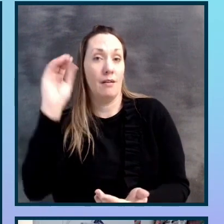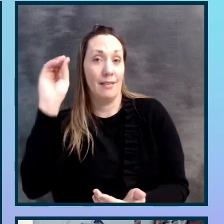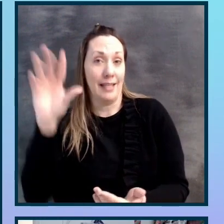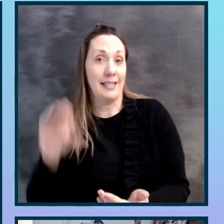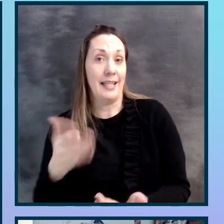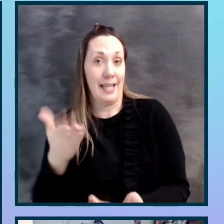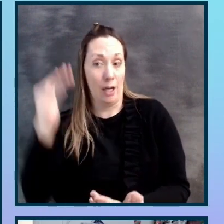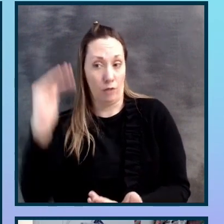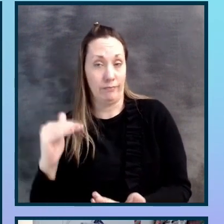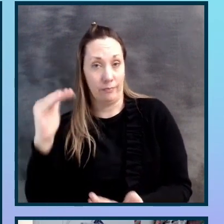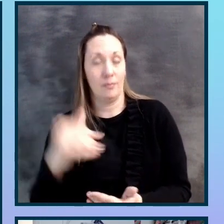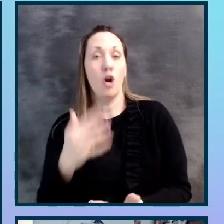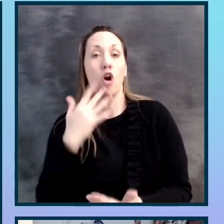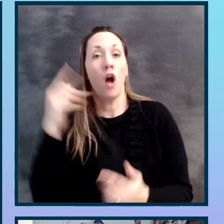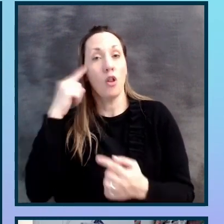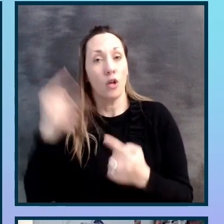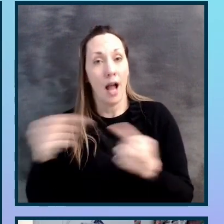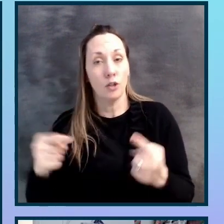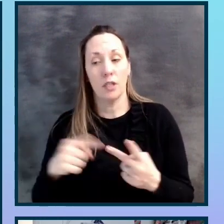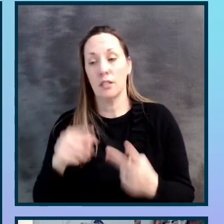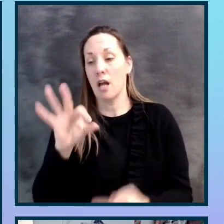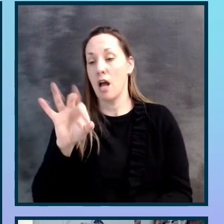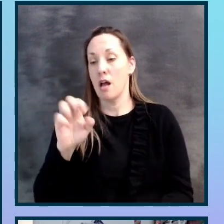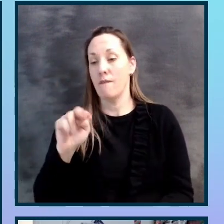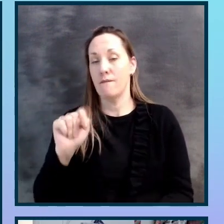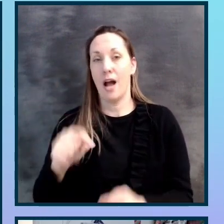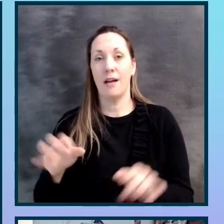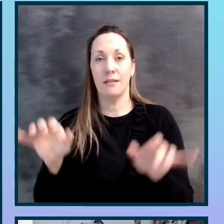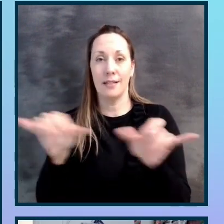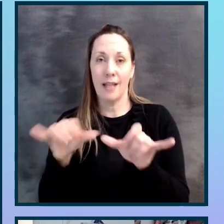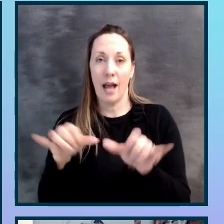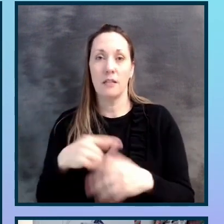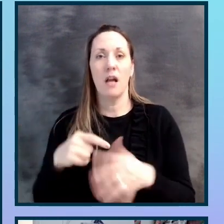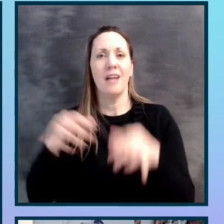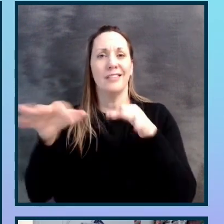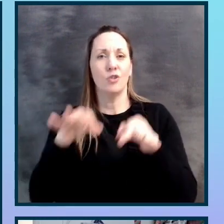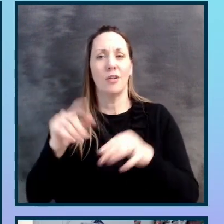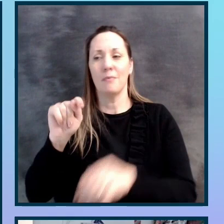color contrast, font sizes, descriptive texts for images and infographics,